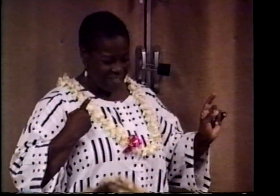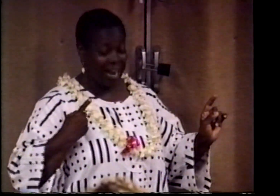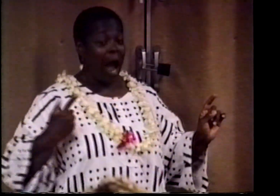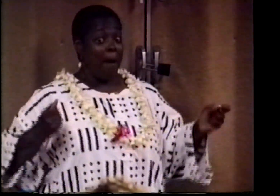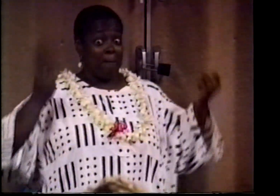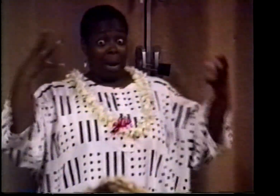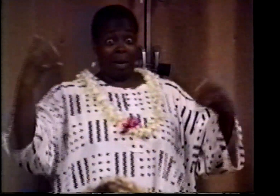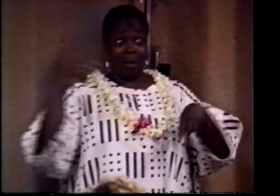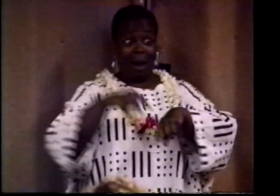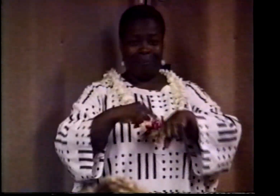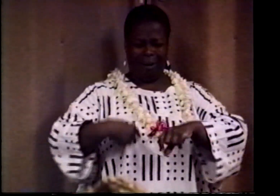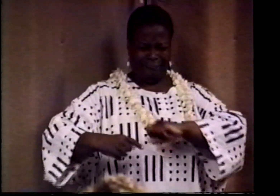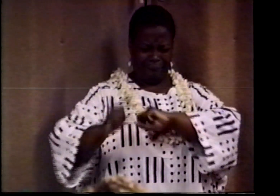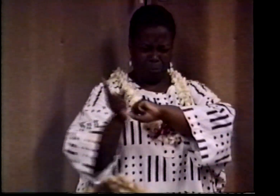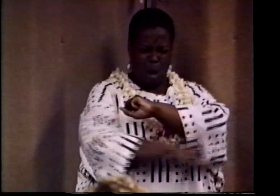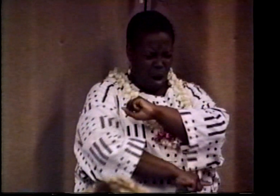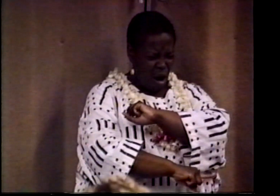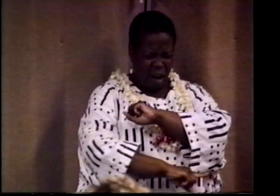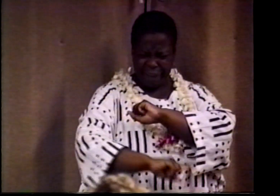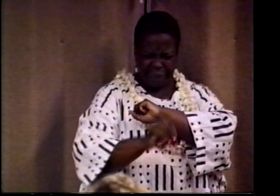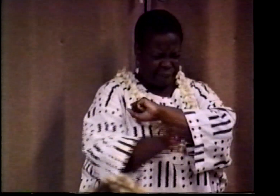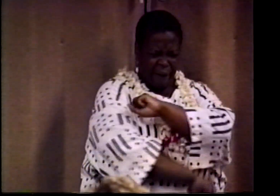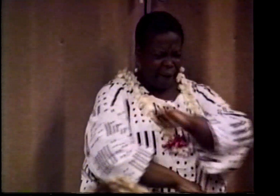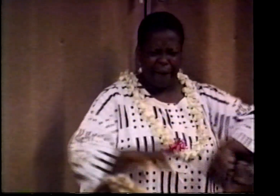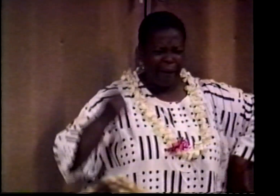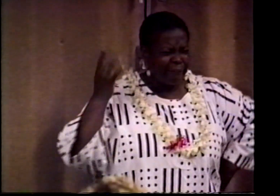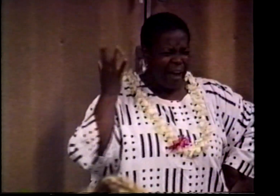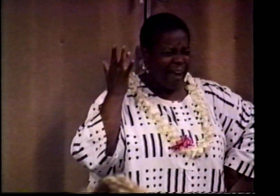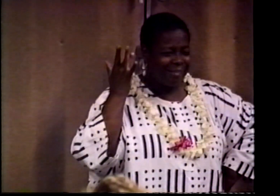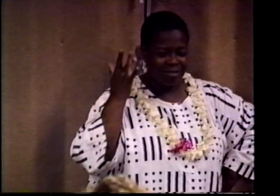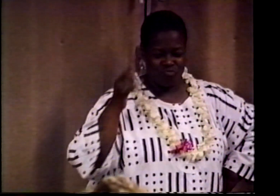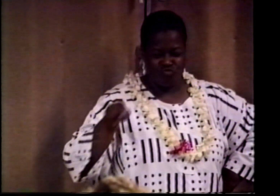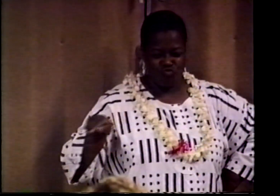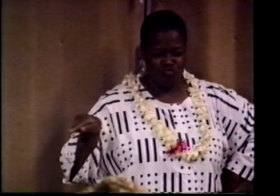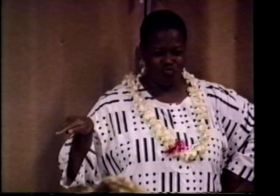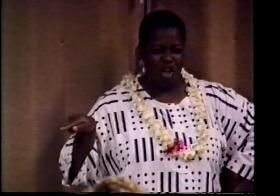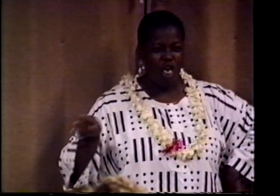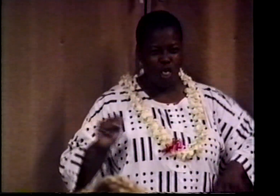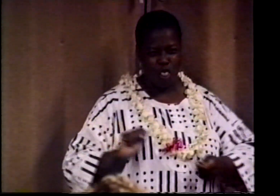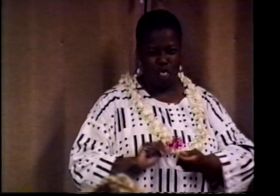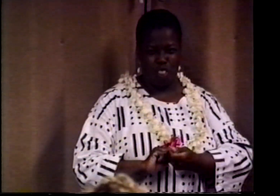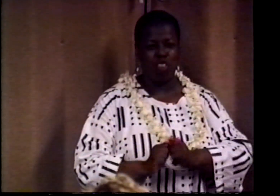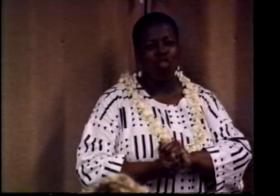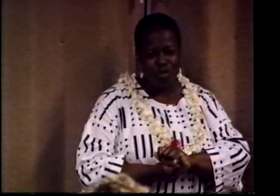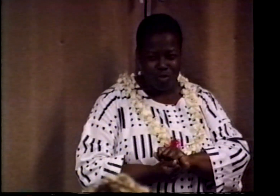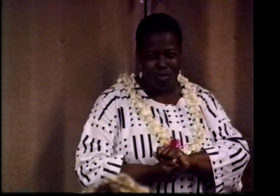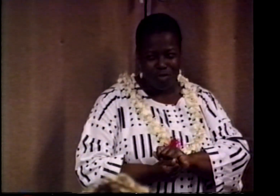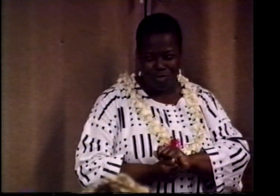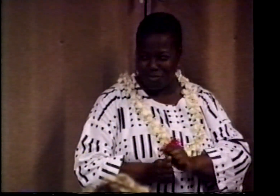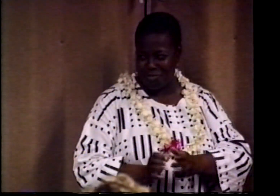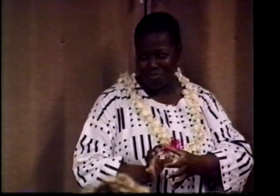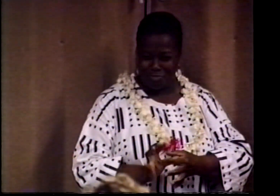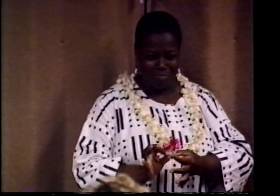And often I got punished for all sorts of things and I finally realized because, it